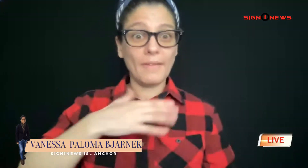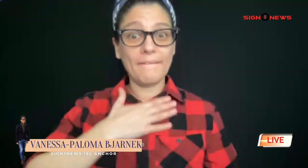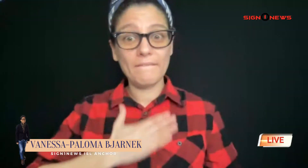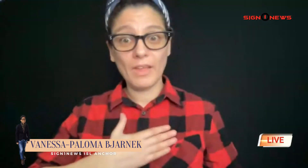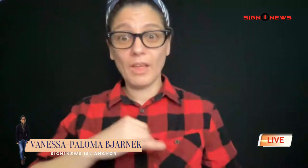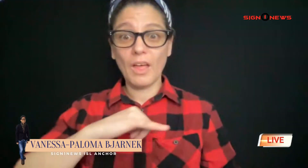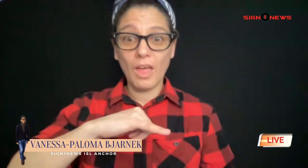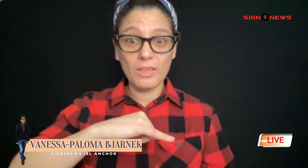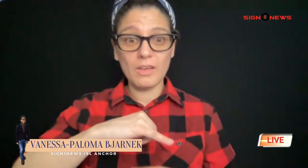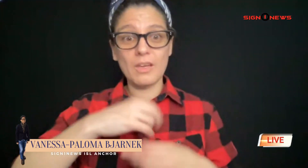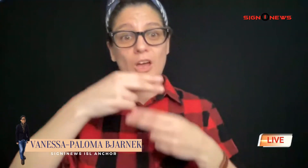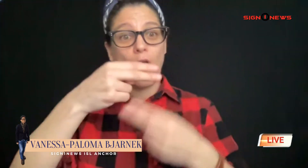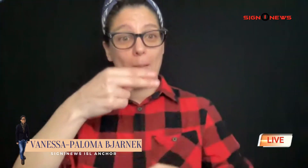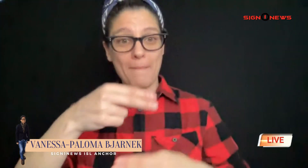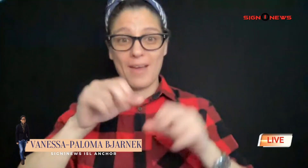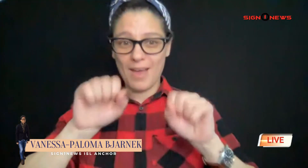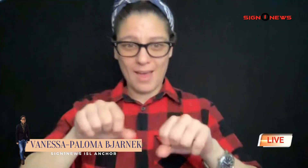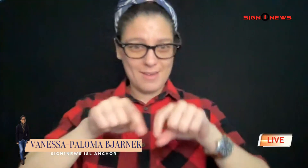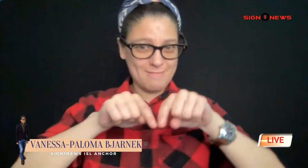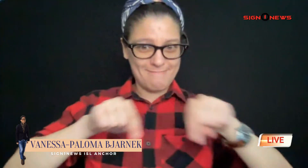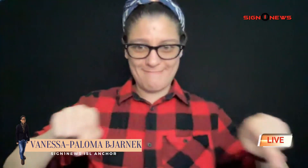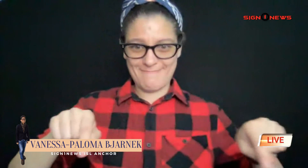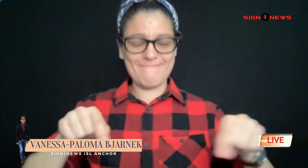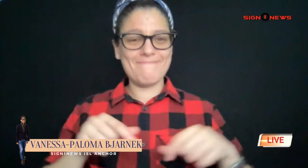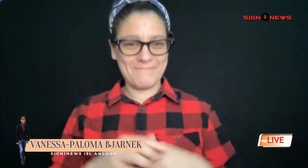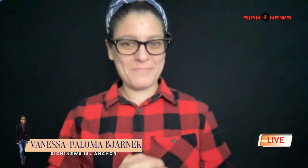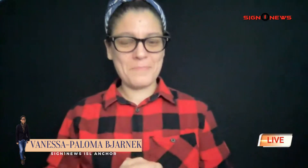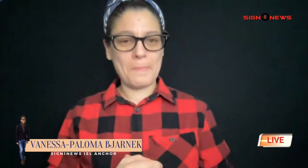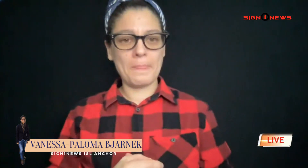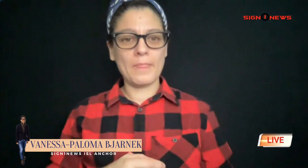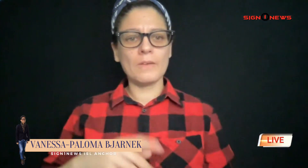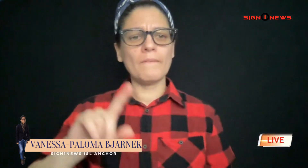headlines today if you post an interesting comment during this update we may add it at